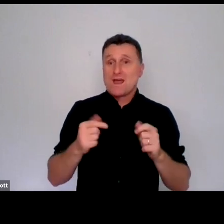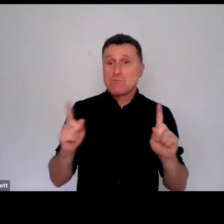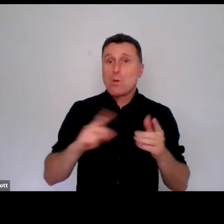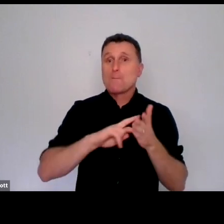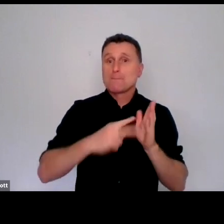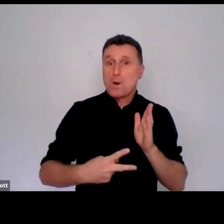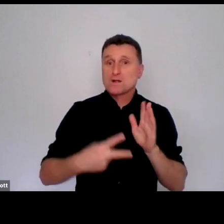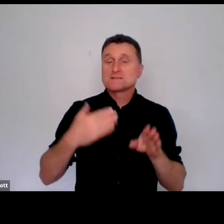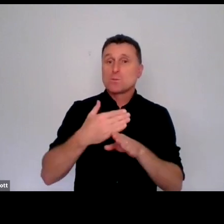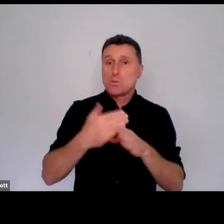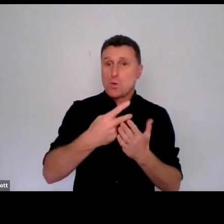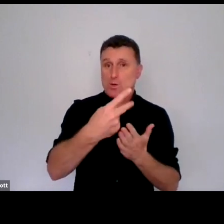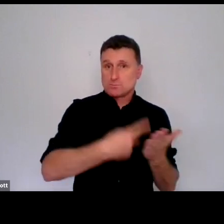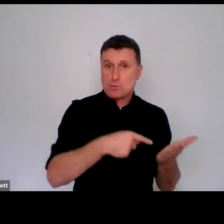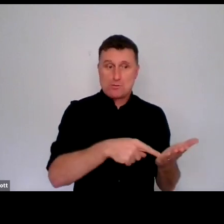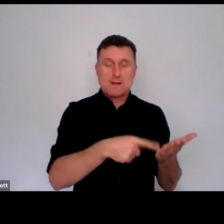and we’re working really hard to